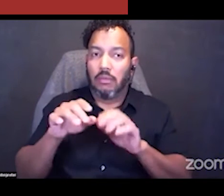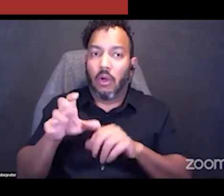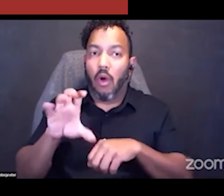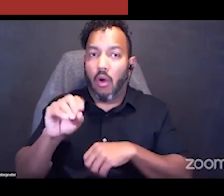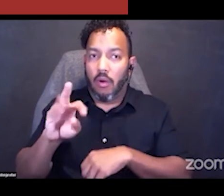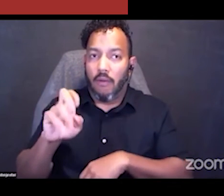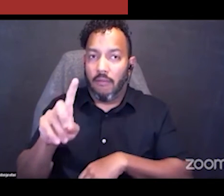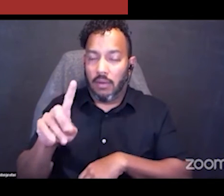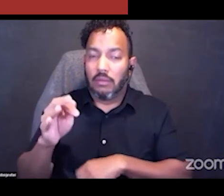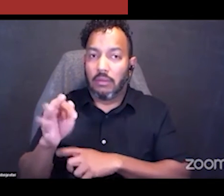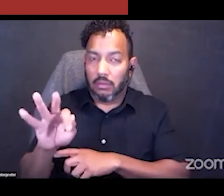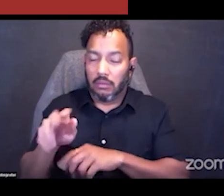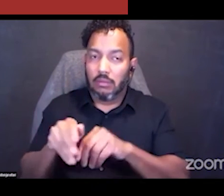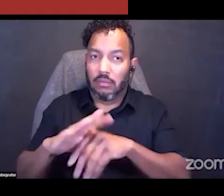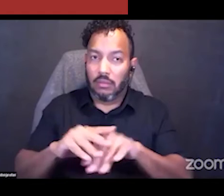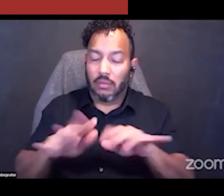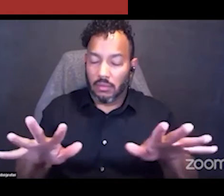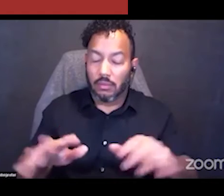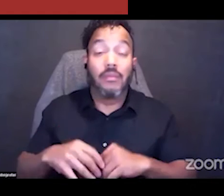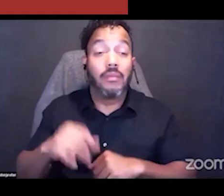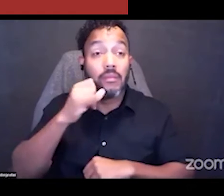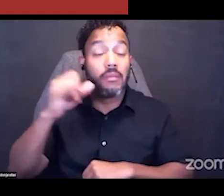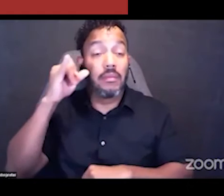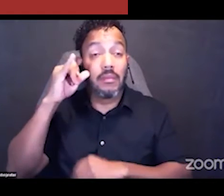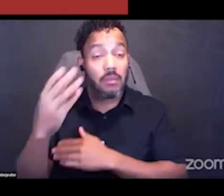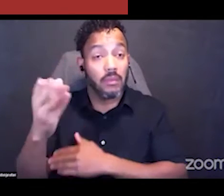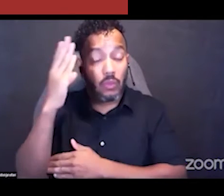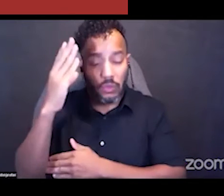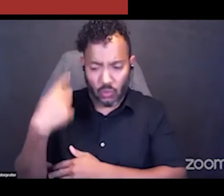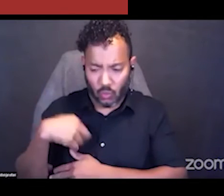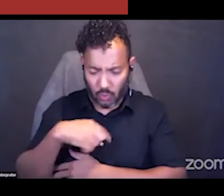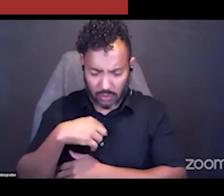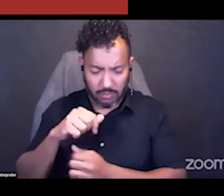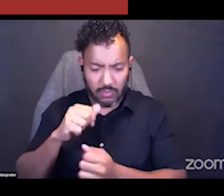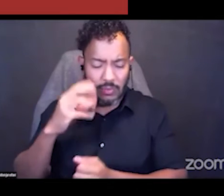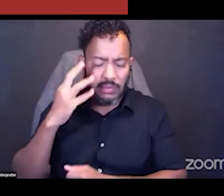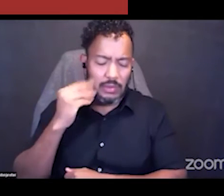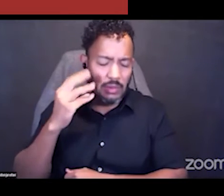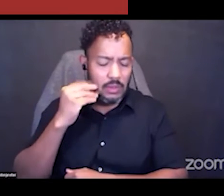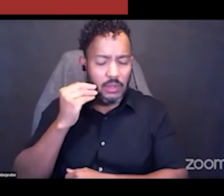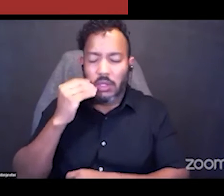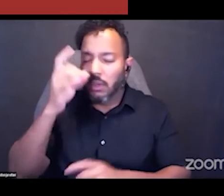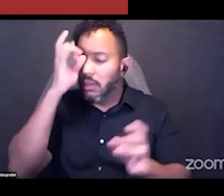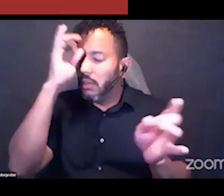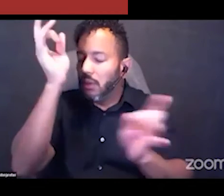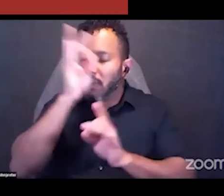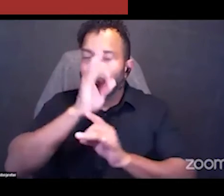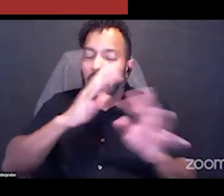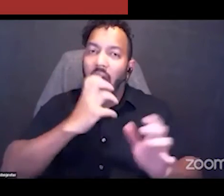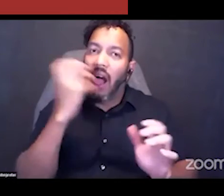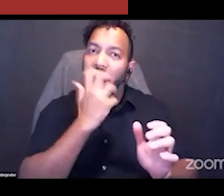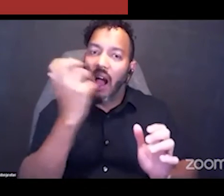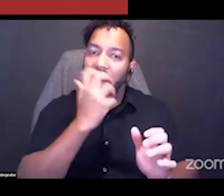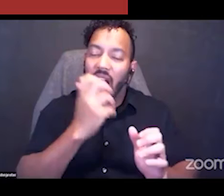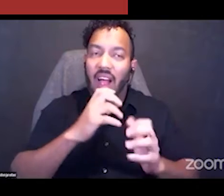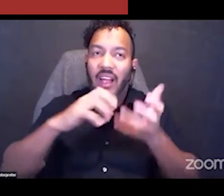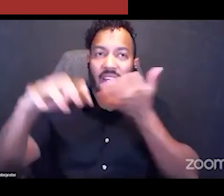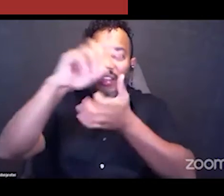Yesterday morning we experienced what I can only describe as a freaking awesome thunderstorm and my husband literally watched.